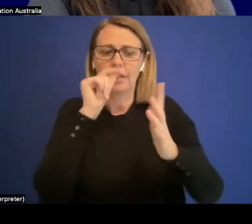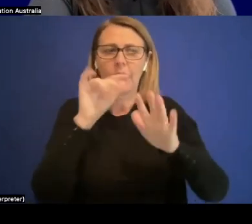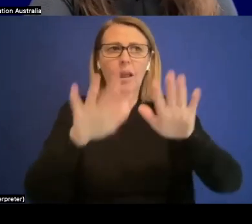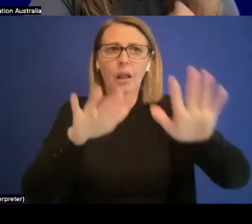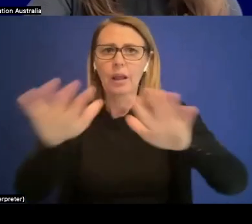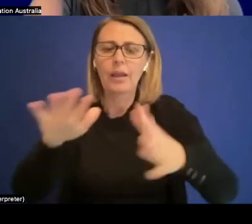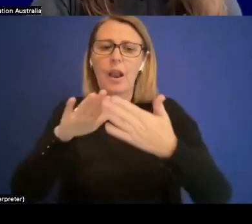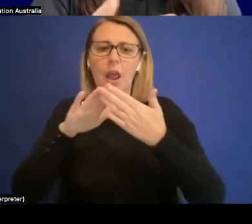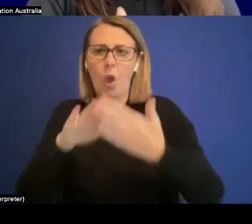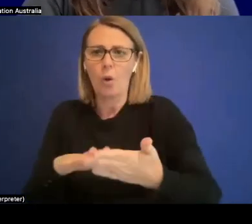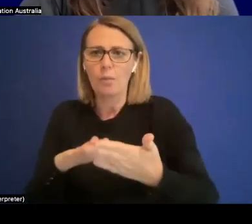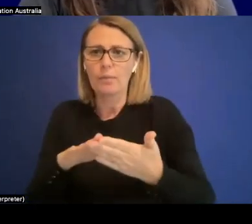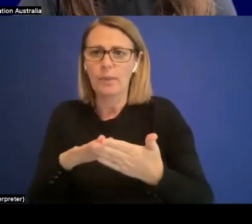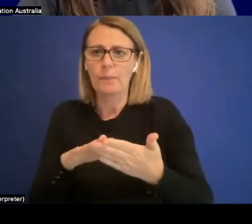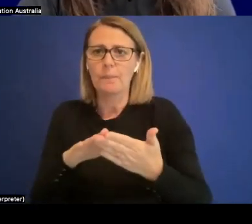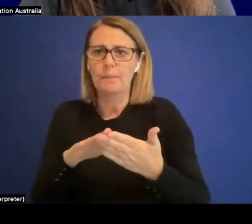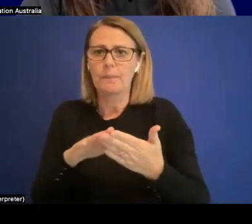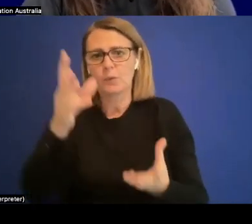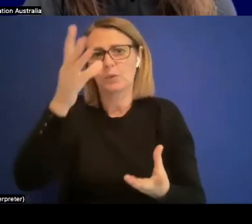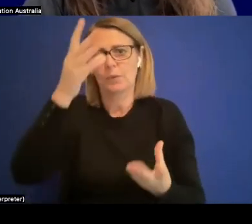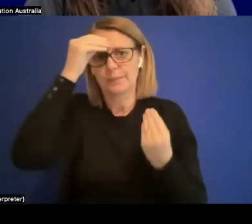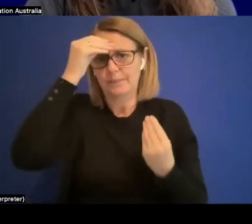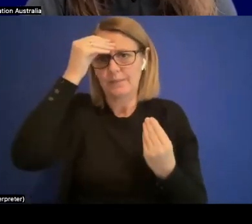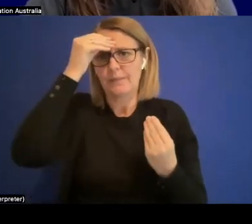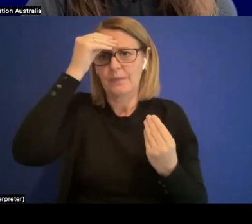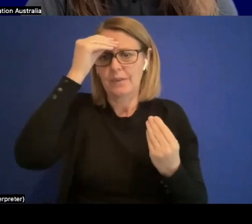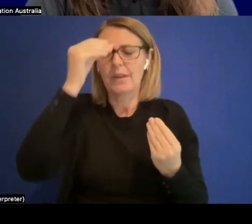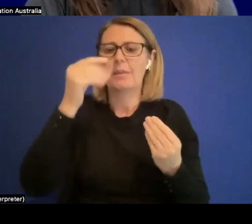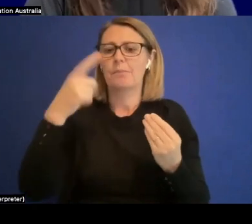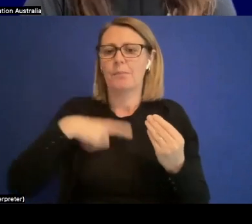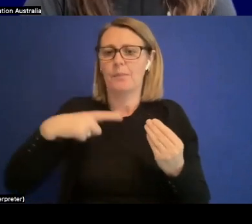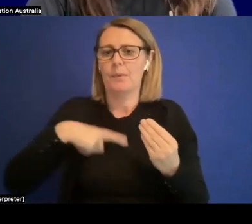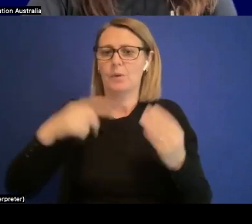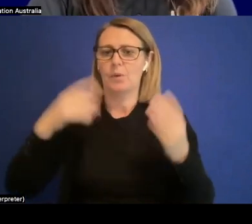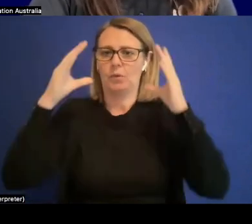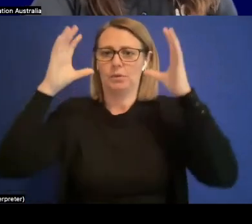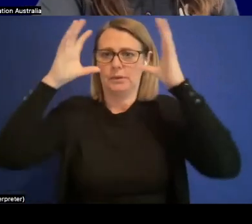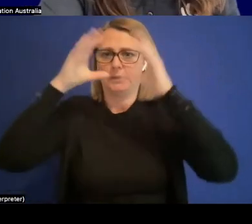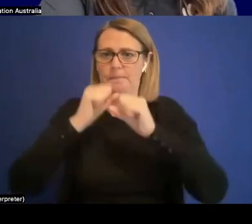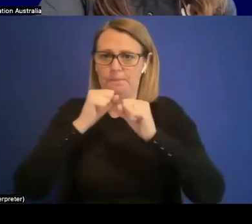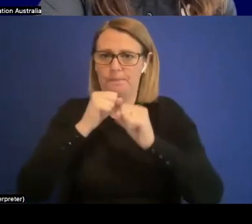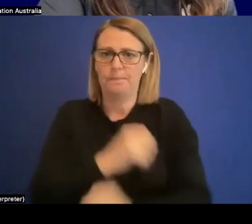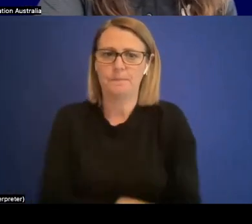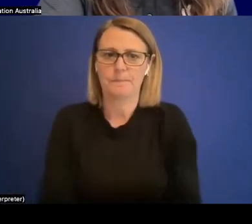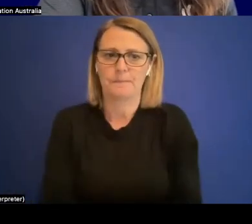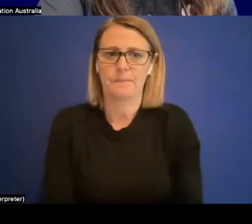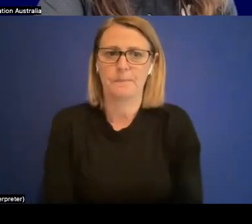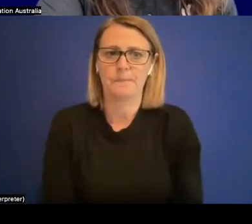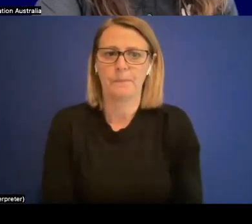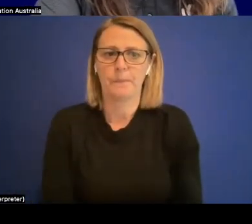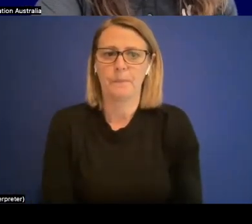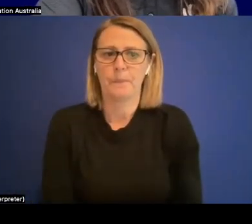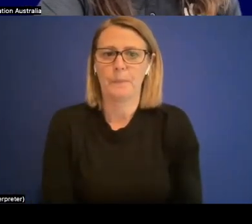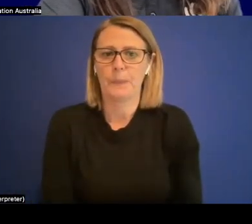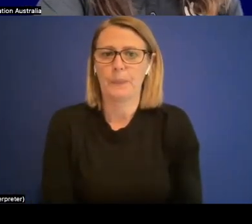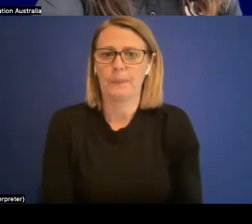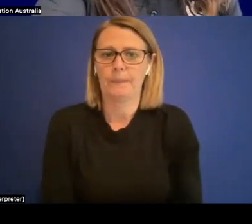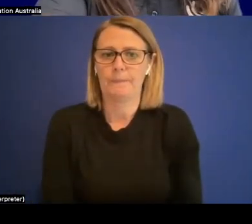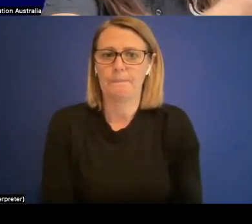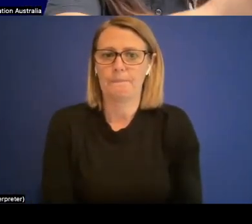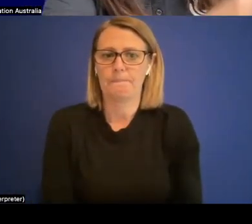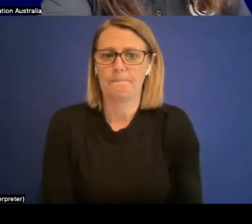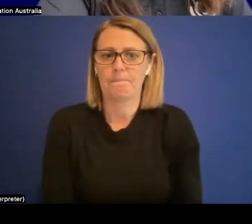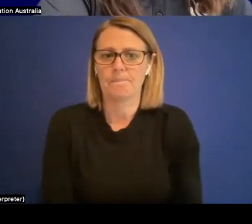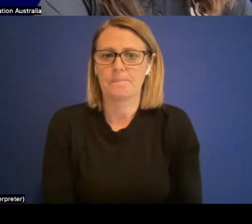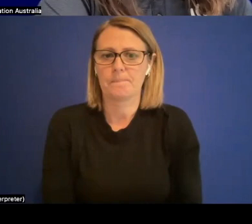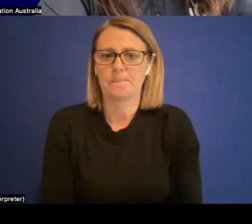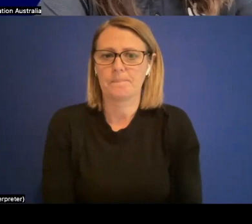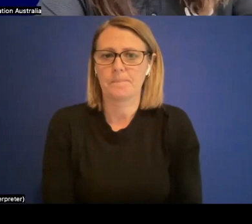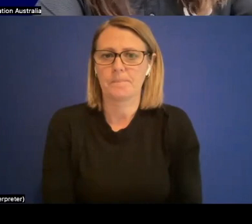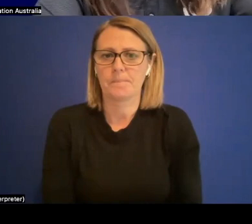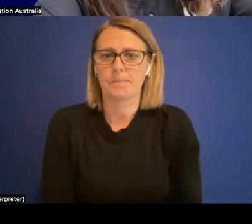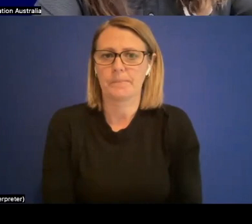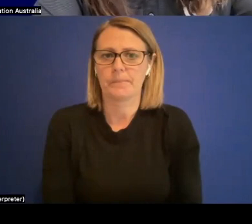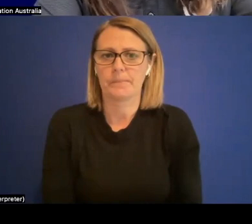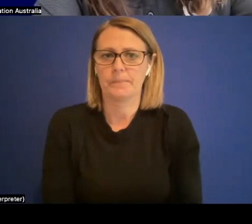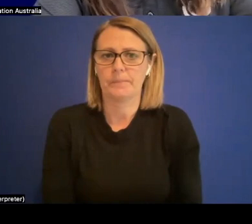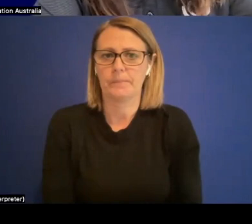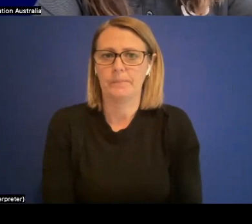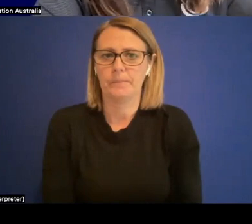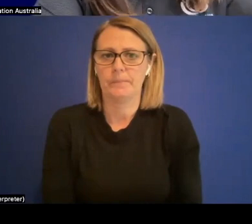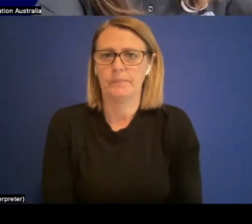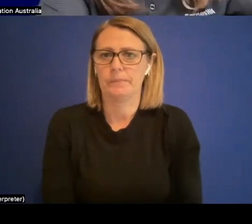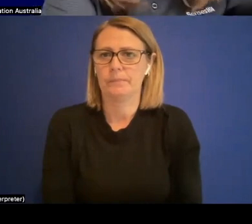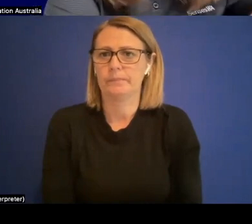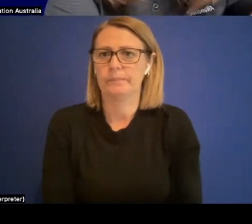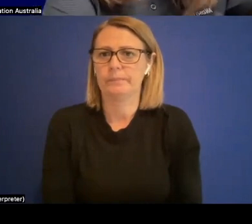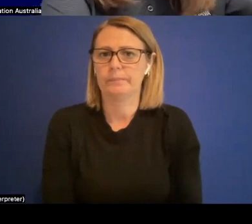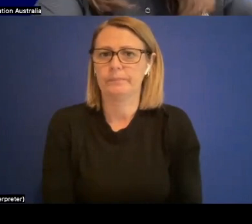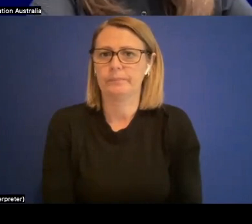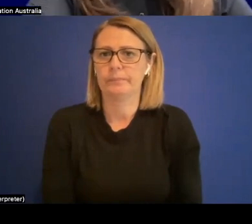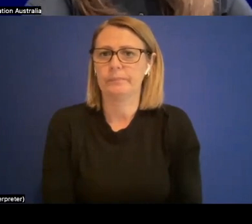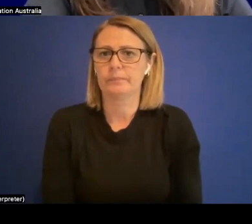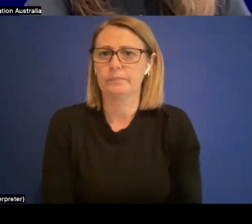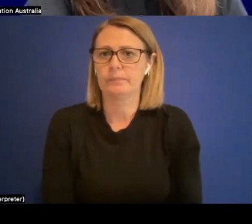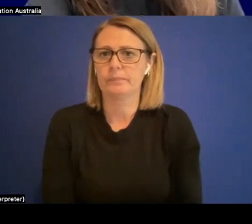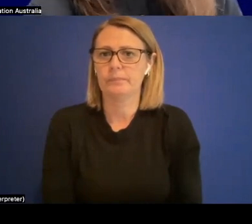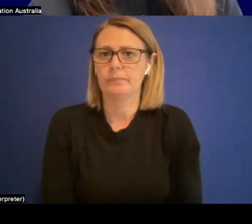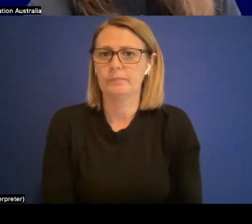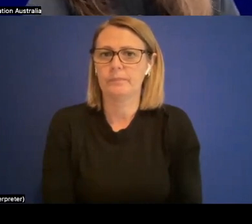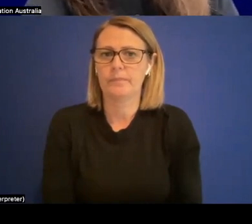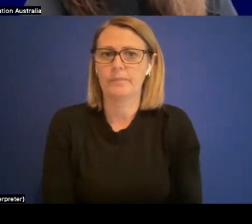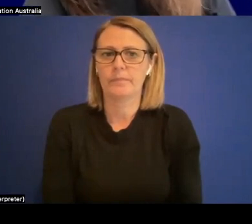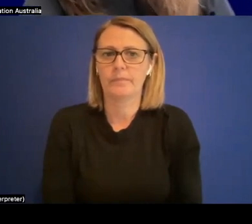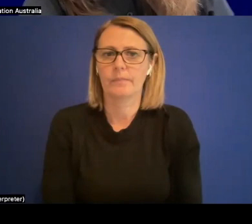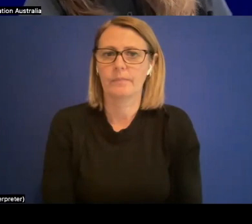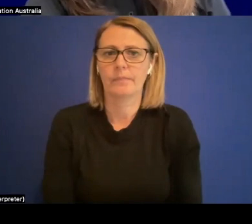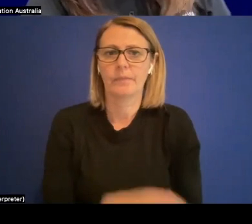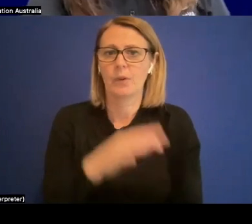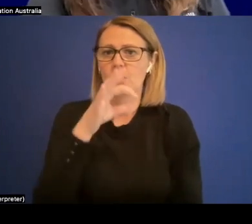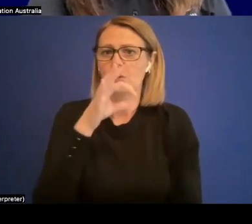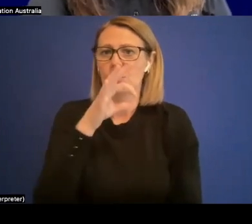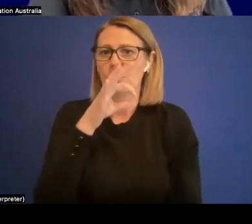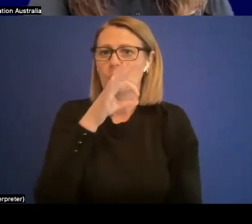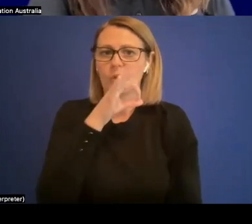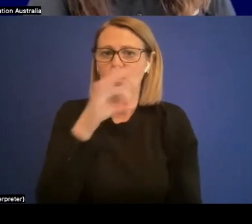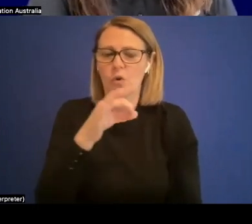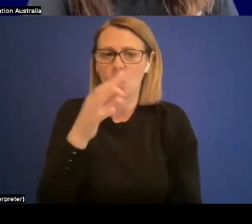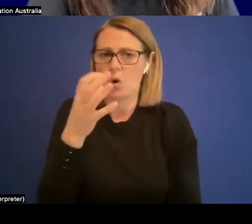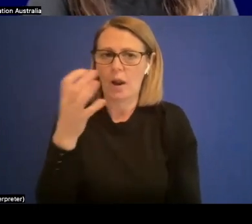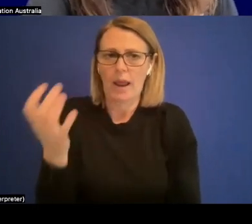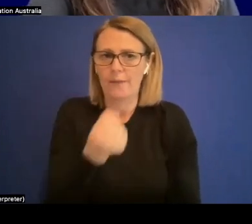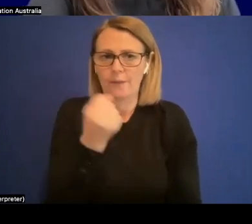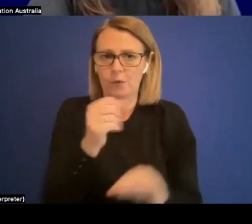and potentially compensate for their vision loss. You don't have to be moving yet to use